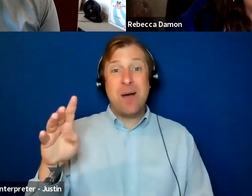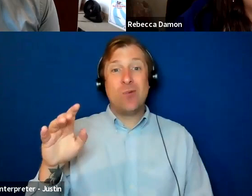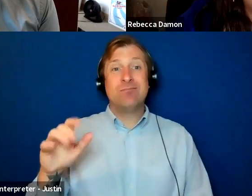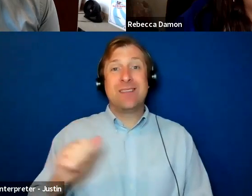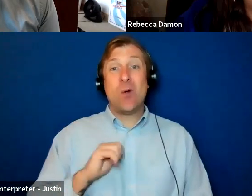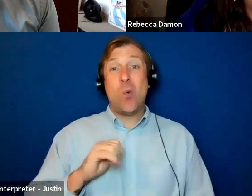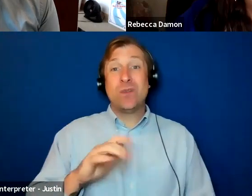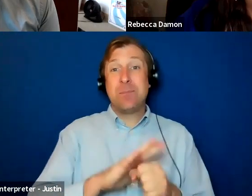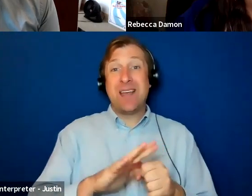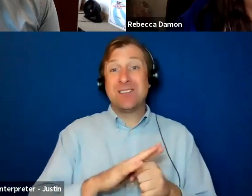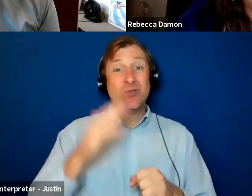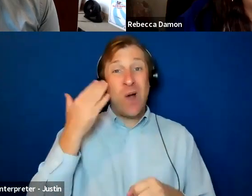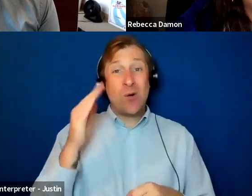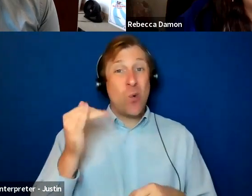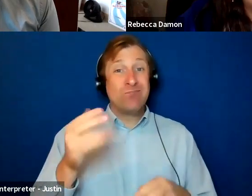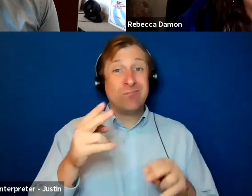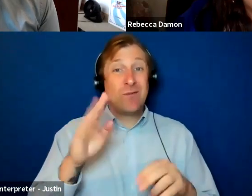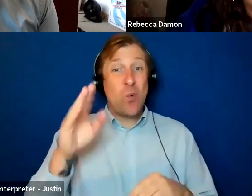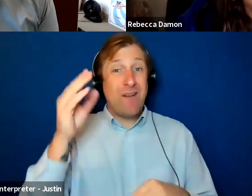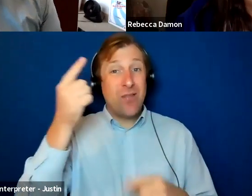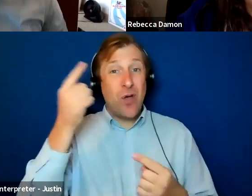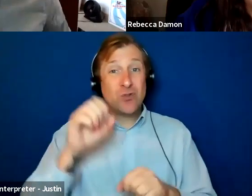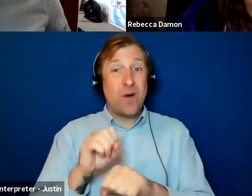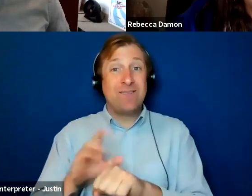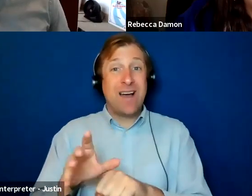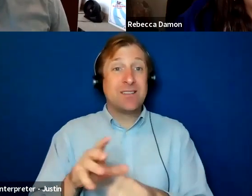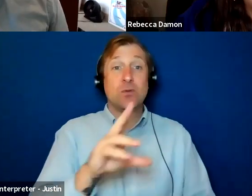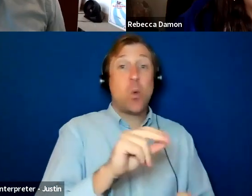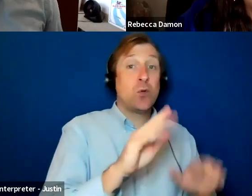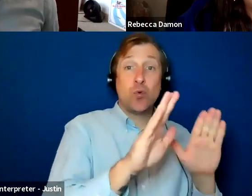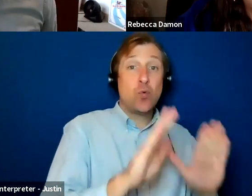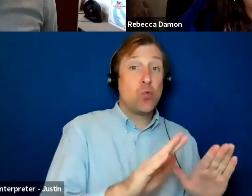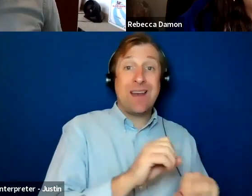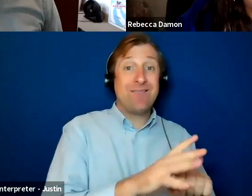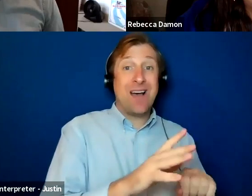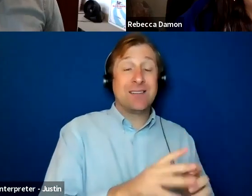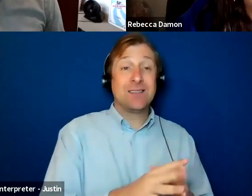So I don't know if you have additional thoughts or advice. No, I think that those are some great pieces of advice right there that you just gave.